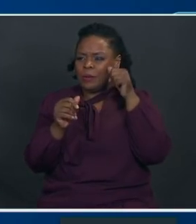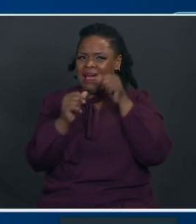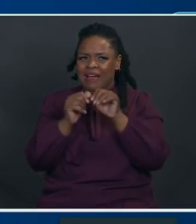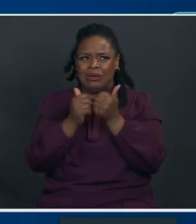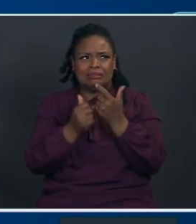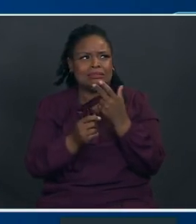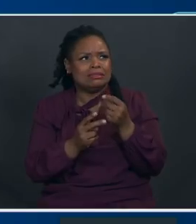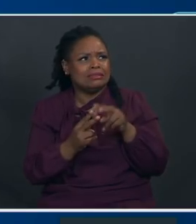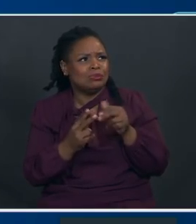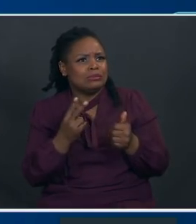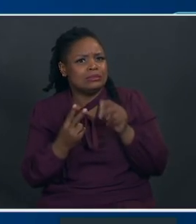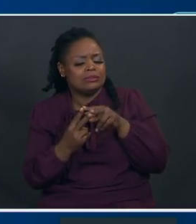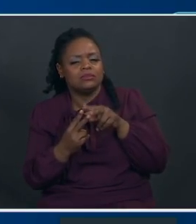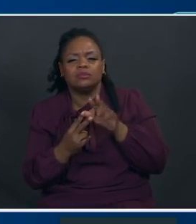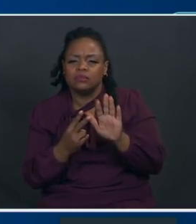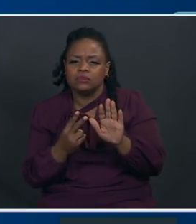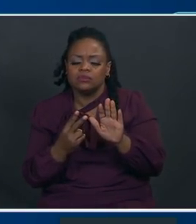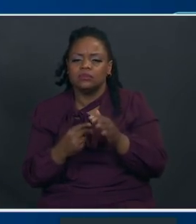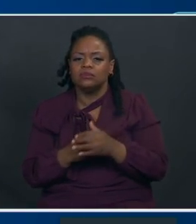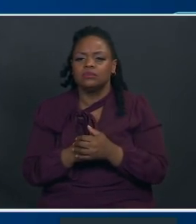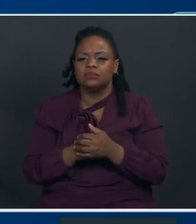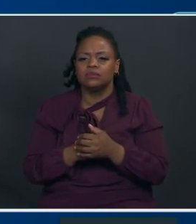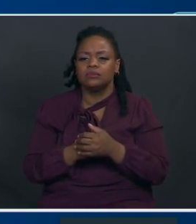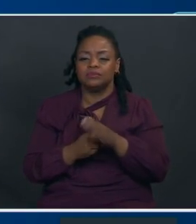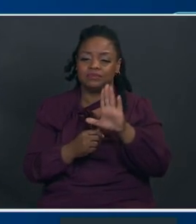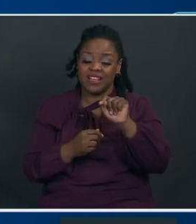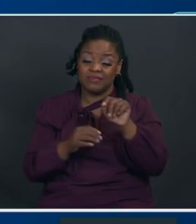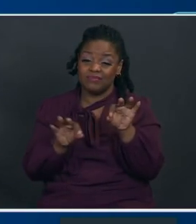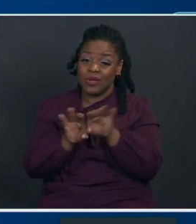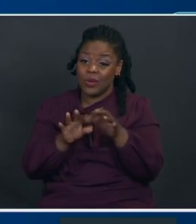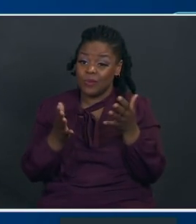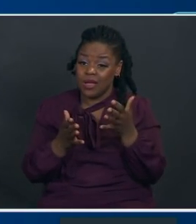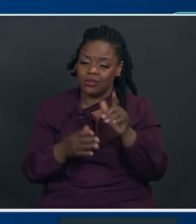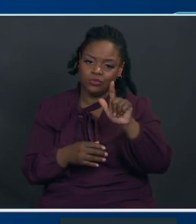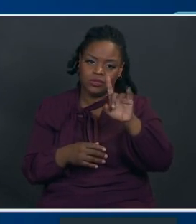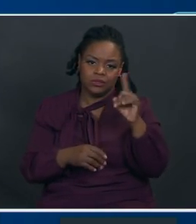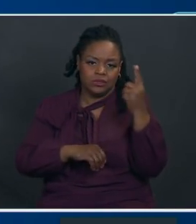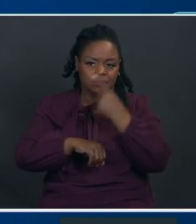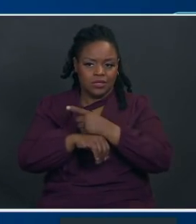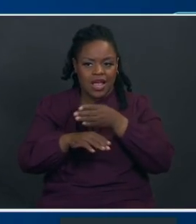and that would be at least 28 days after their first. I also know that there are concerns